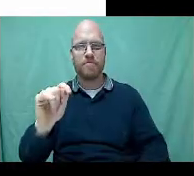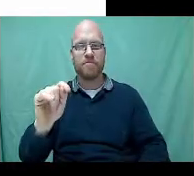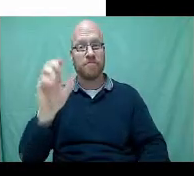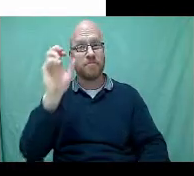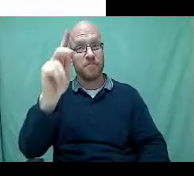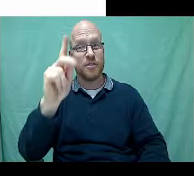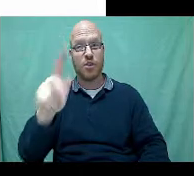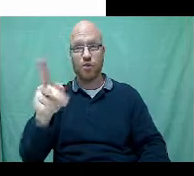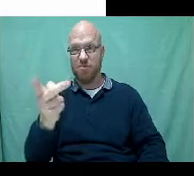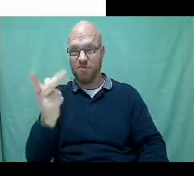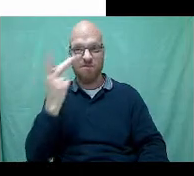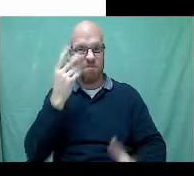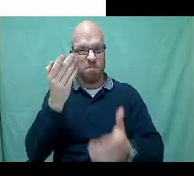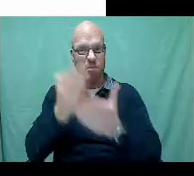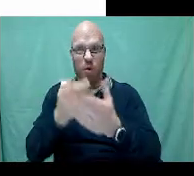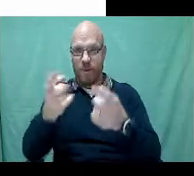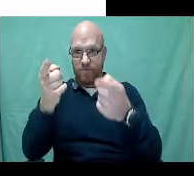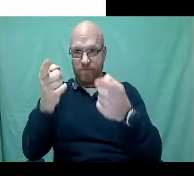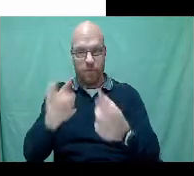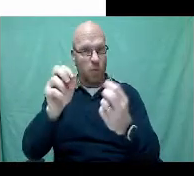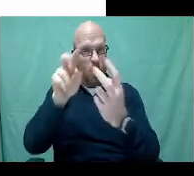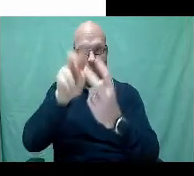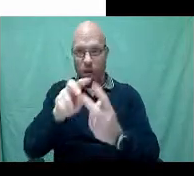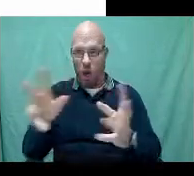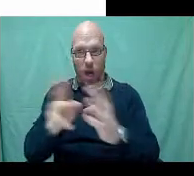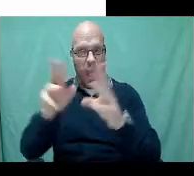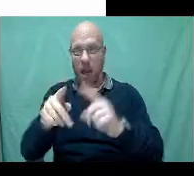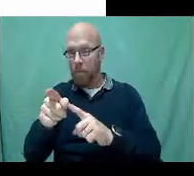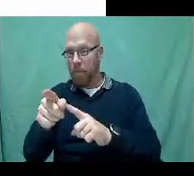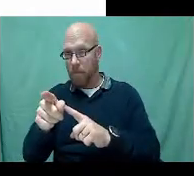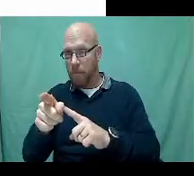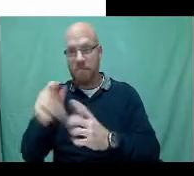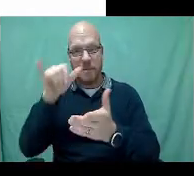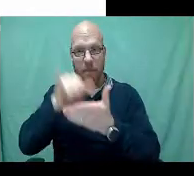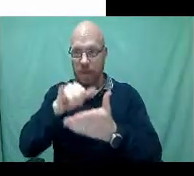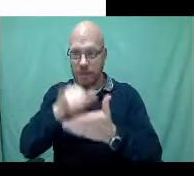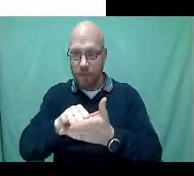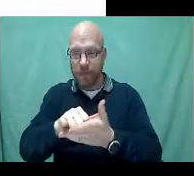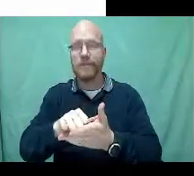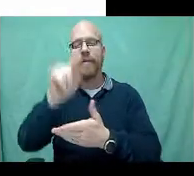So as proof right here, I've added them all together, and there's no way to make,